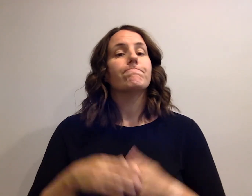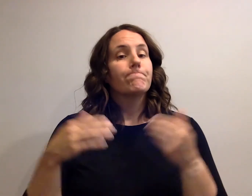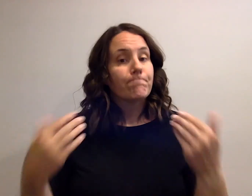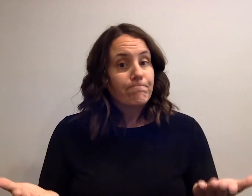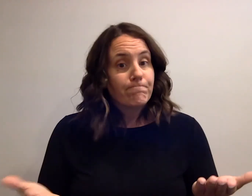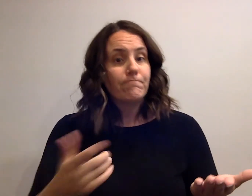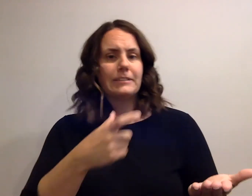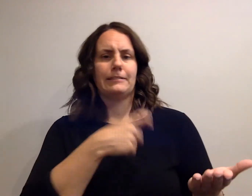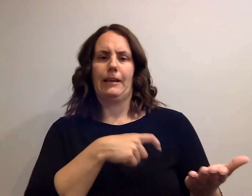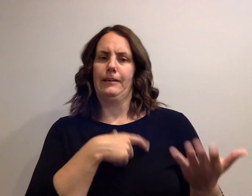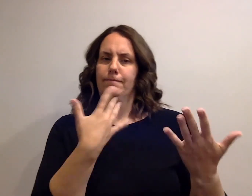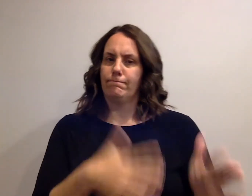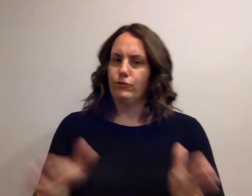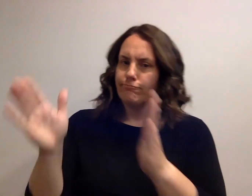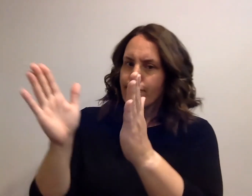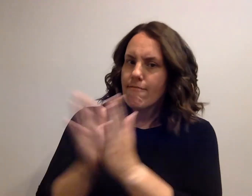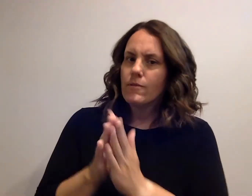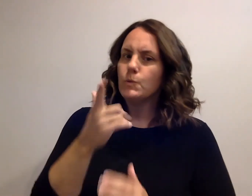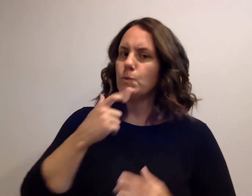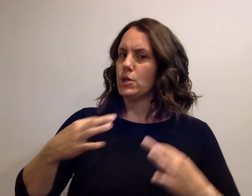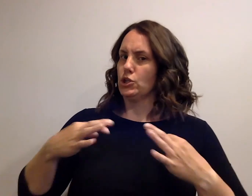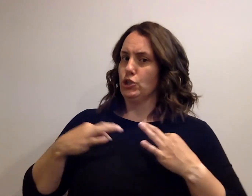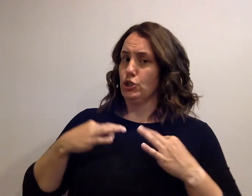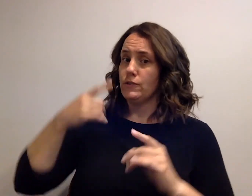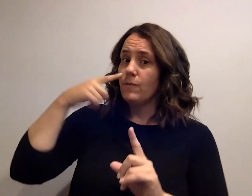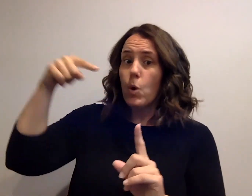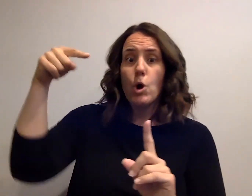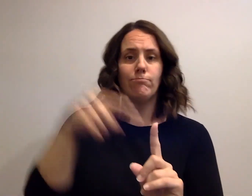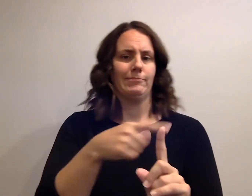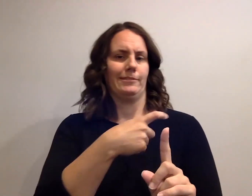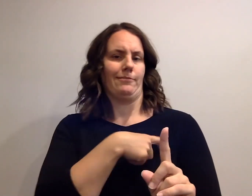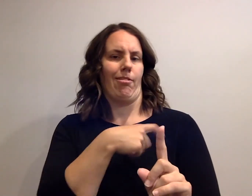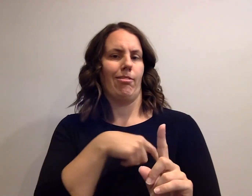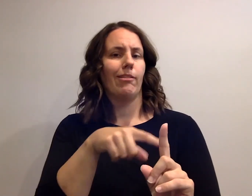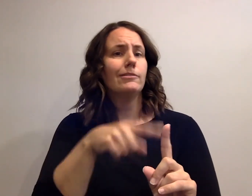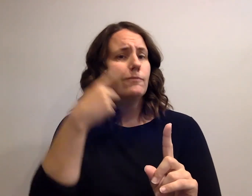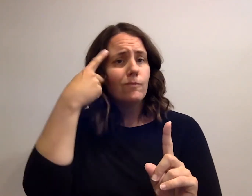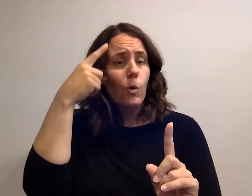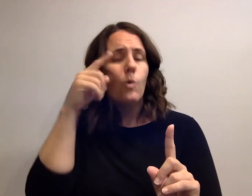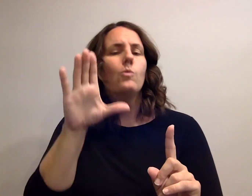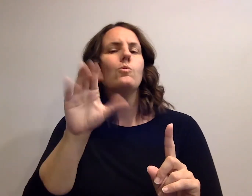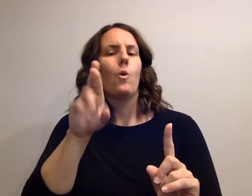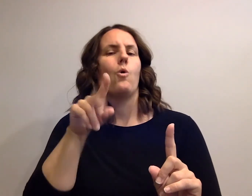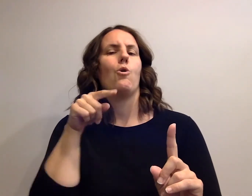Whereas, the delegates requested for red shirts for delegates at the COR at